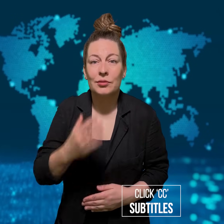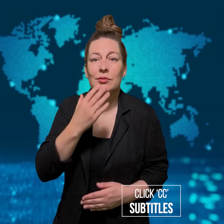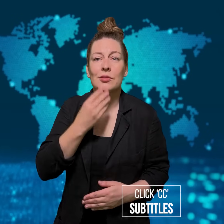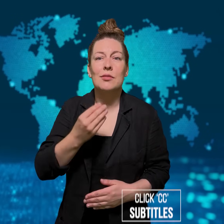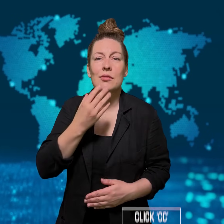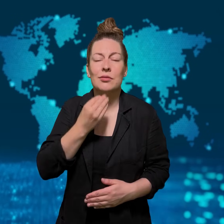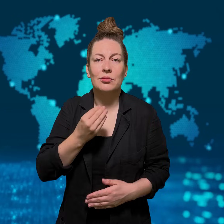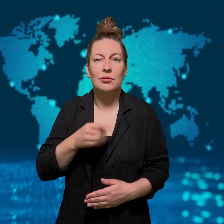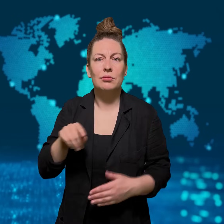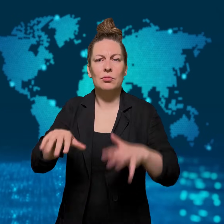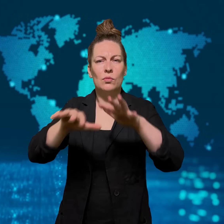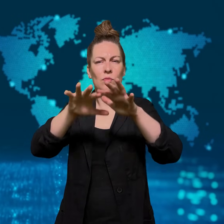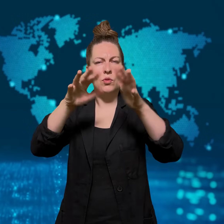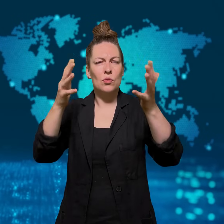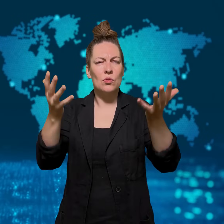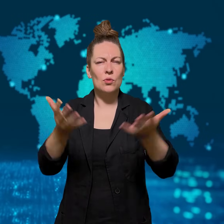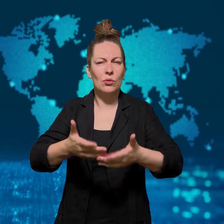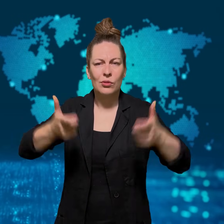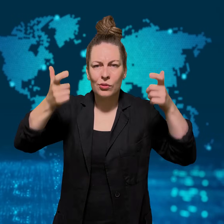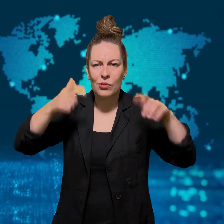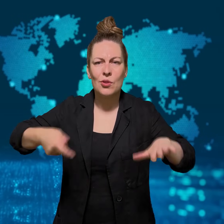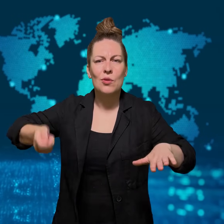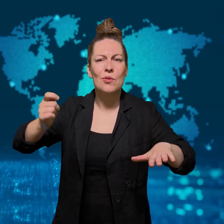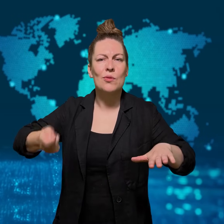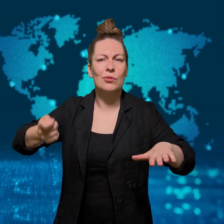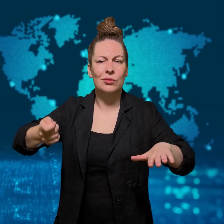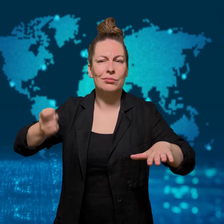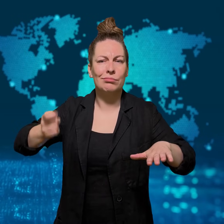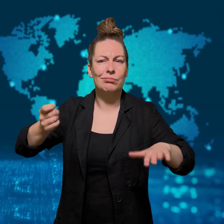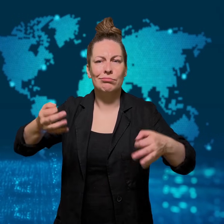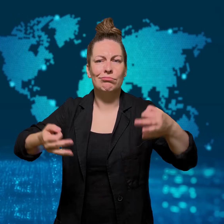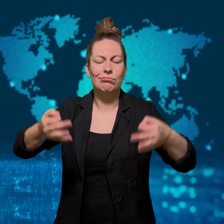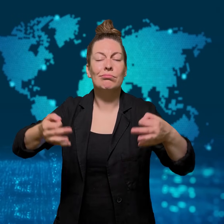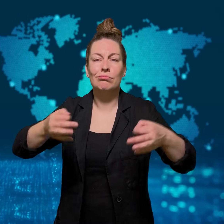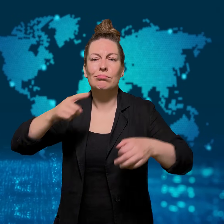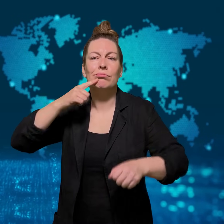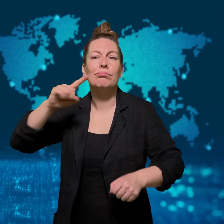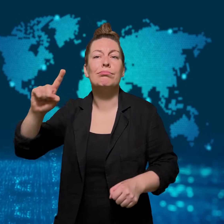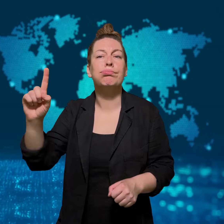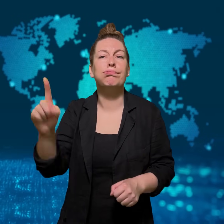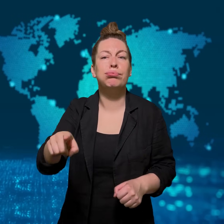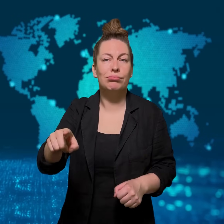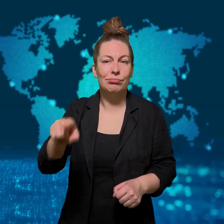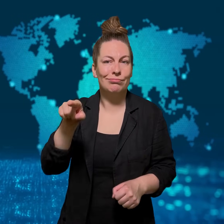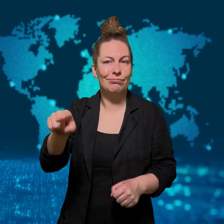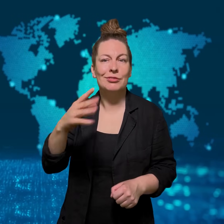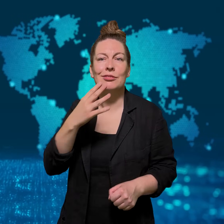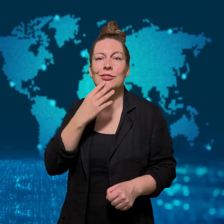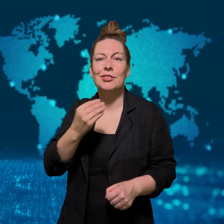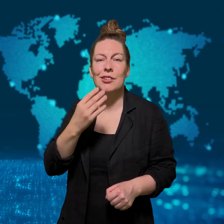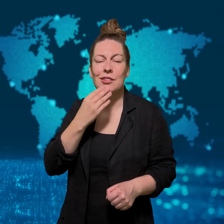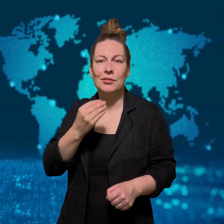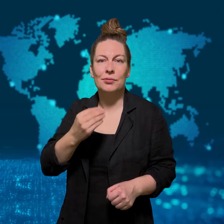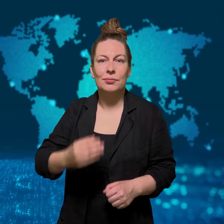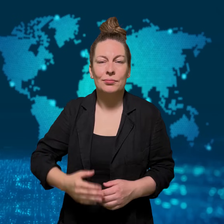World court order